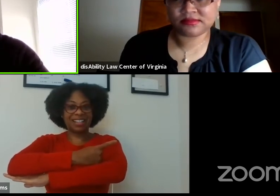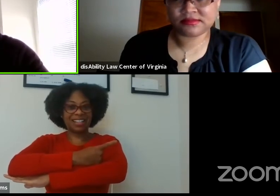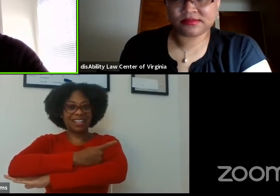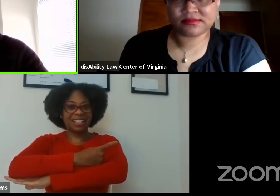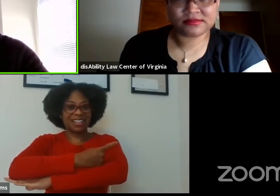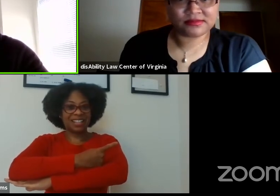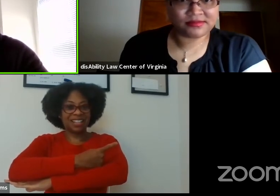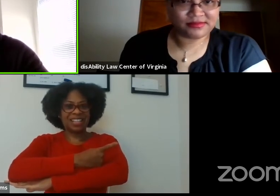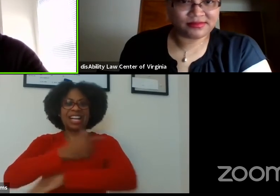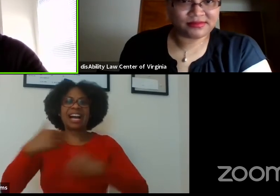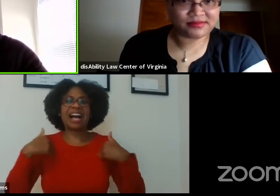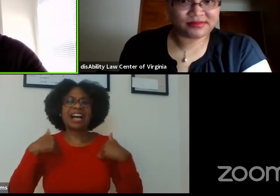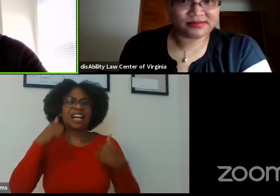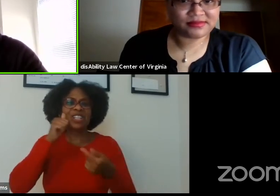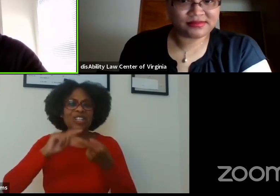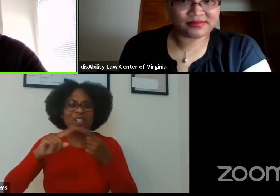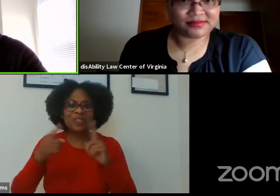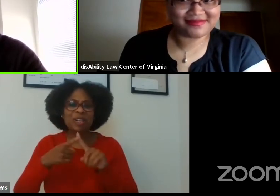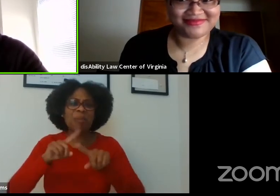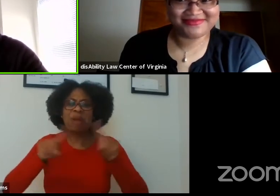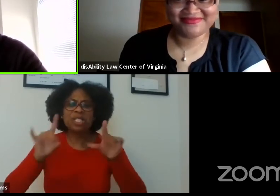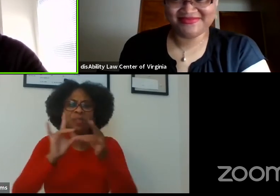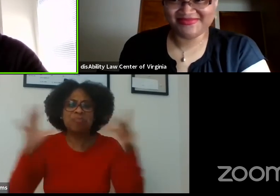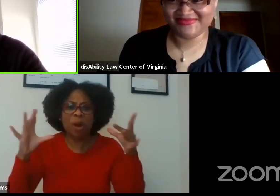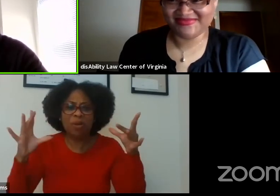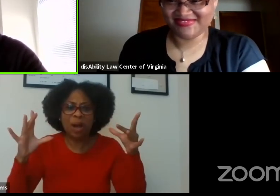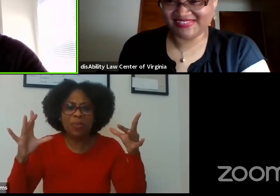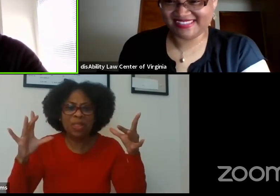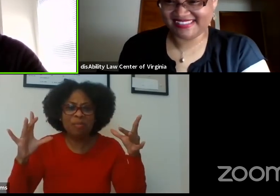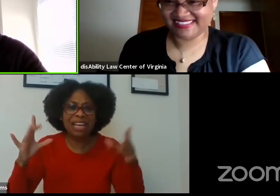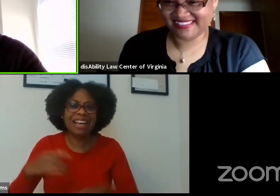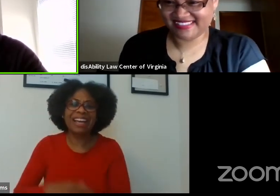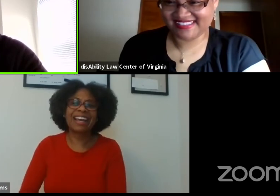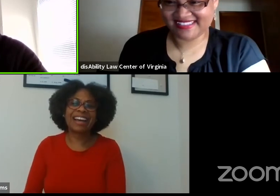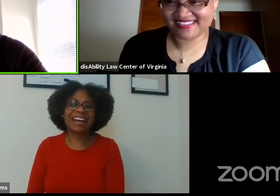I had a girlfriend, but she broke up with me; right? And